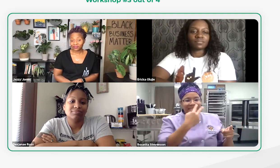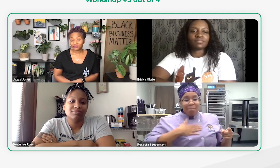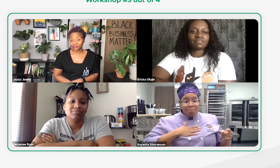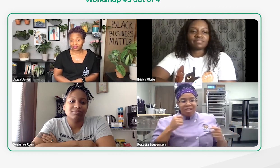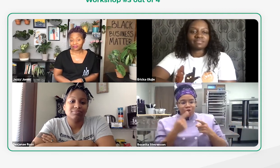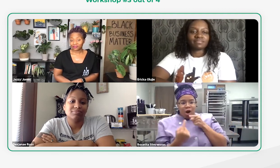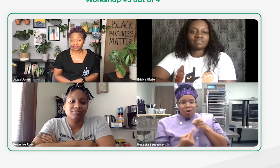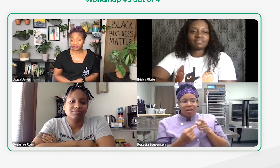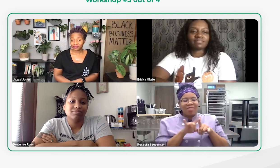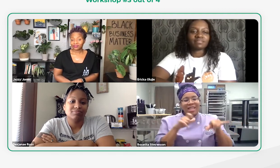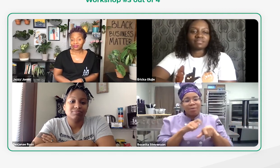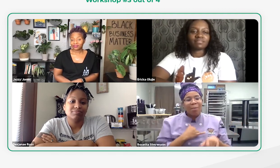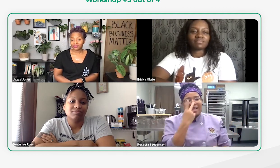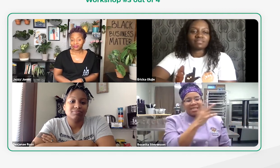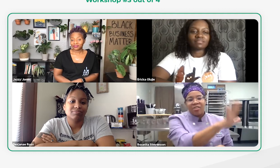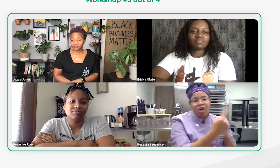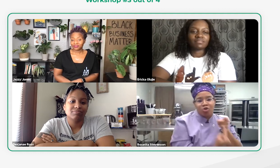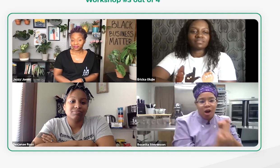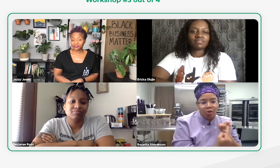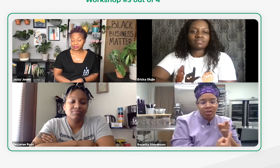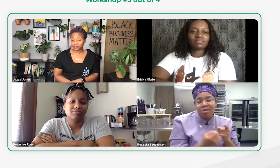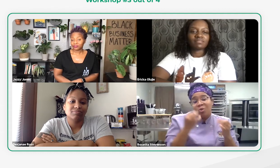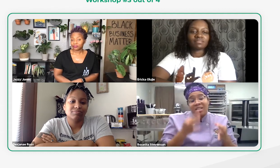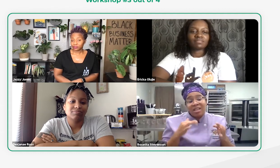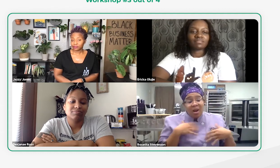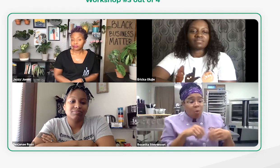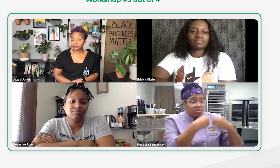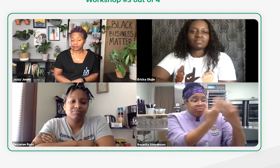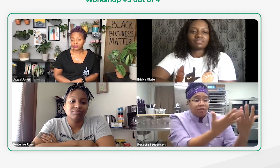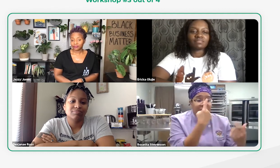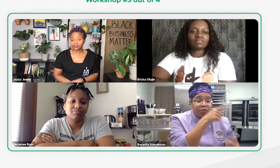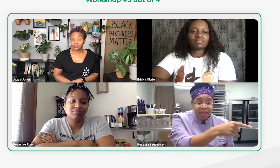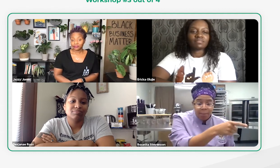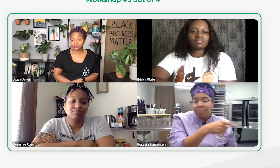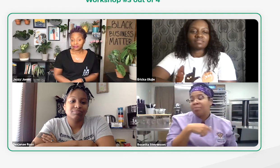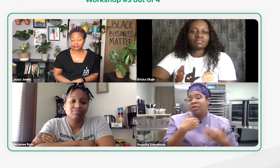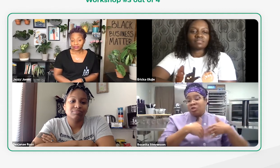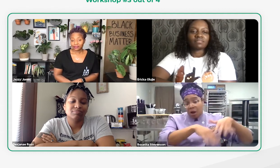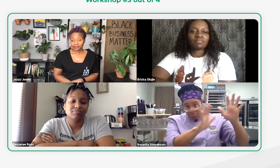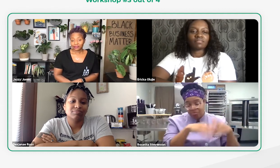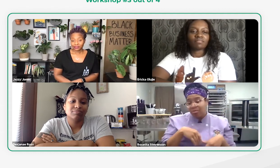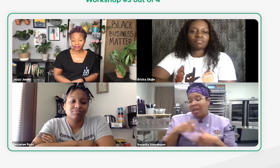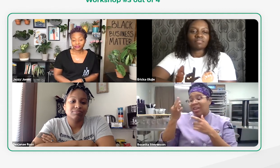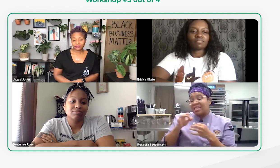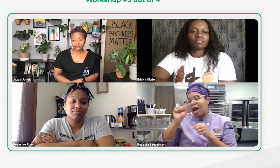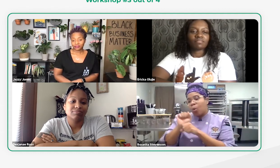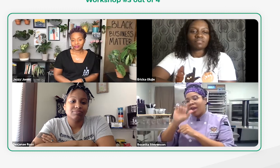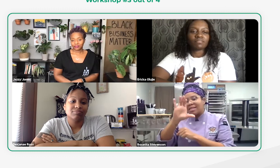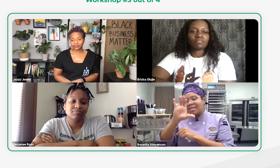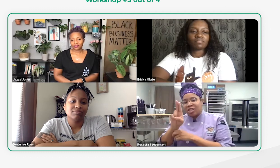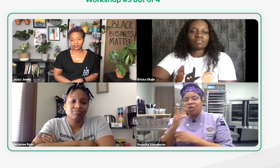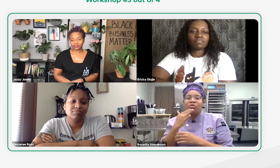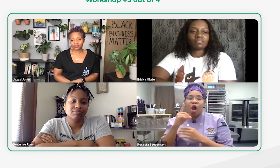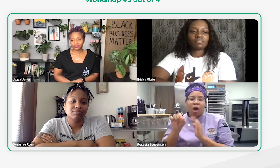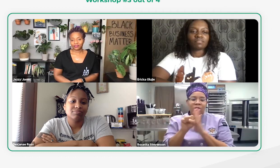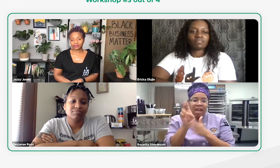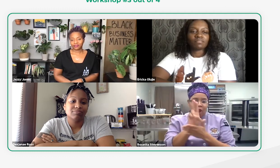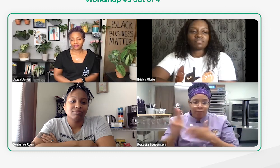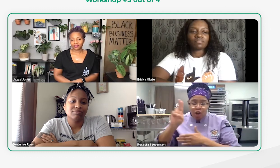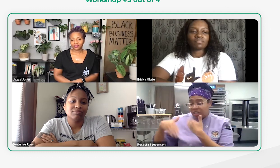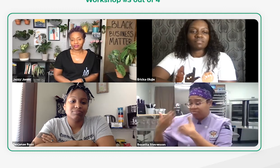and I'm deaf. I recognize they are struggling to. I wanted to donate that to them. I did other work